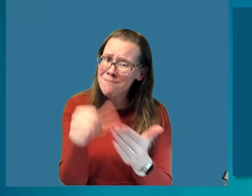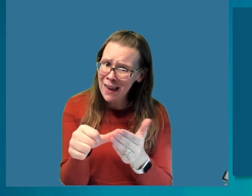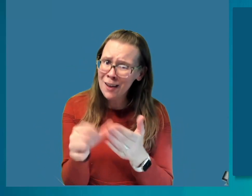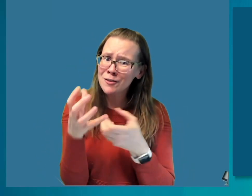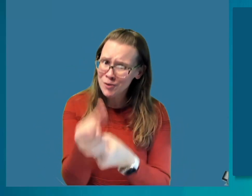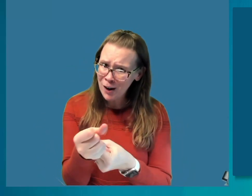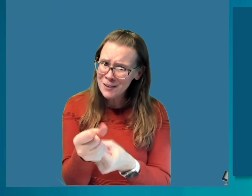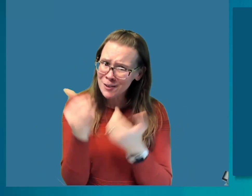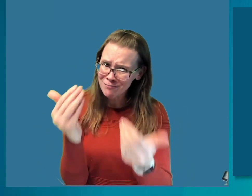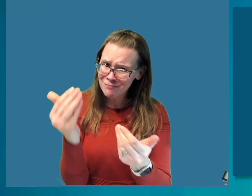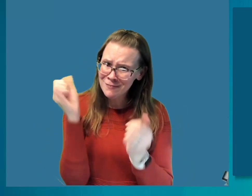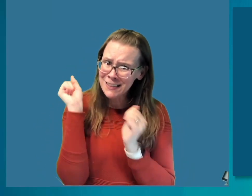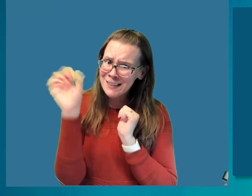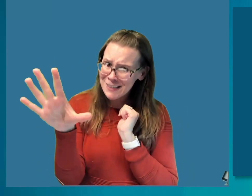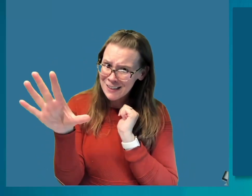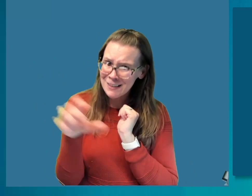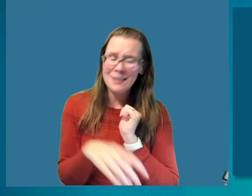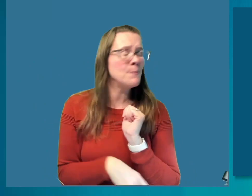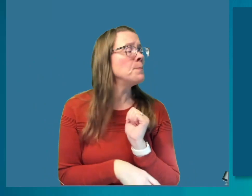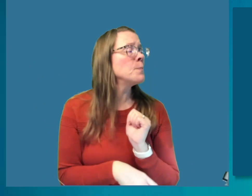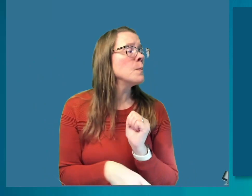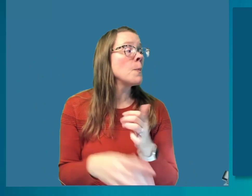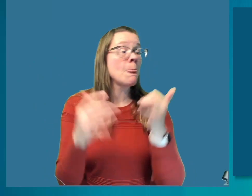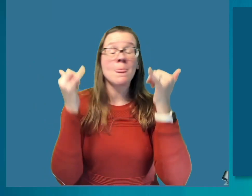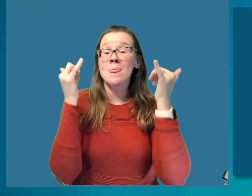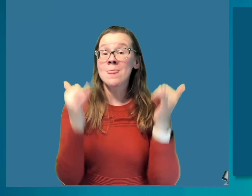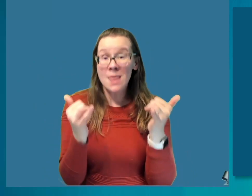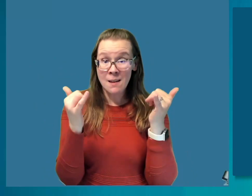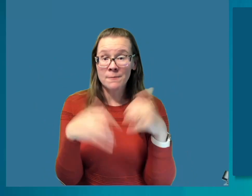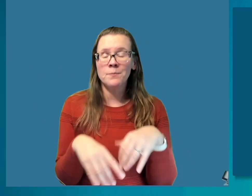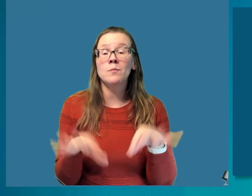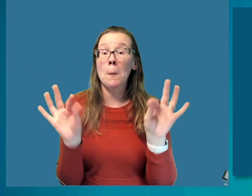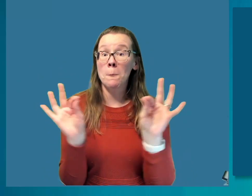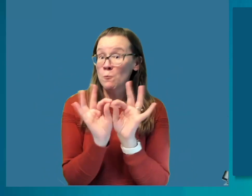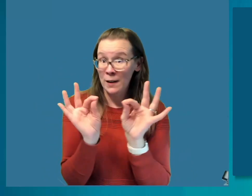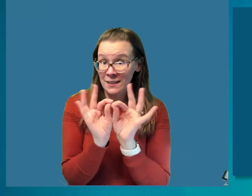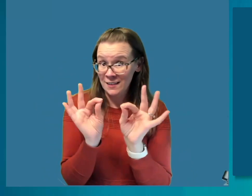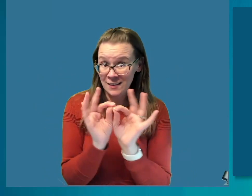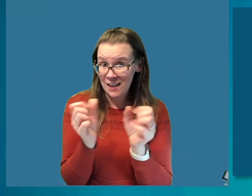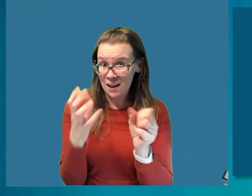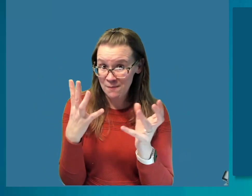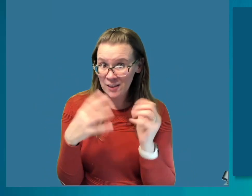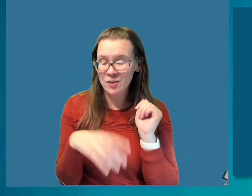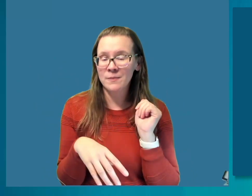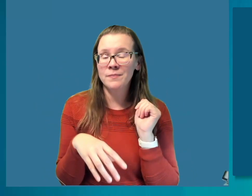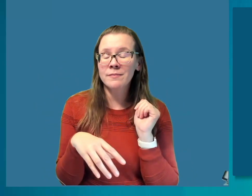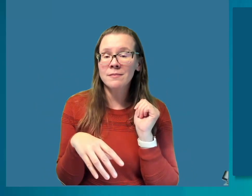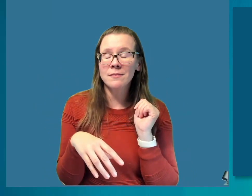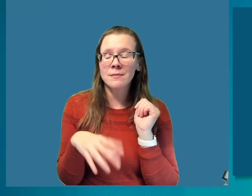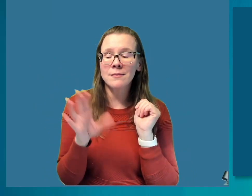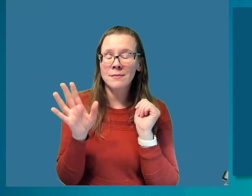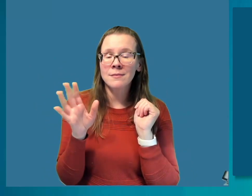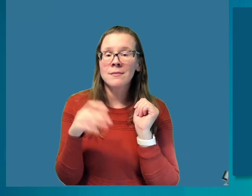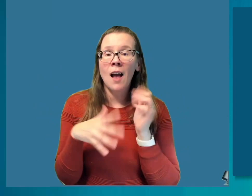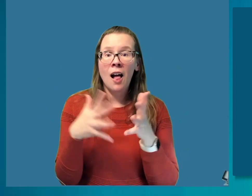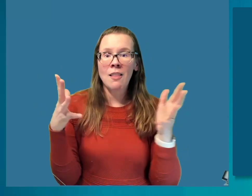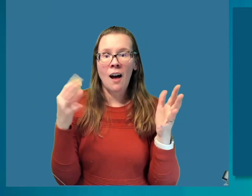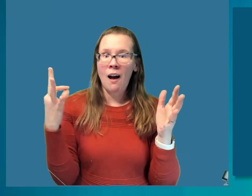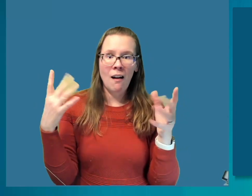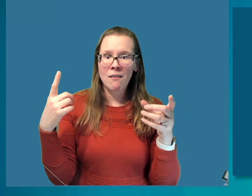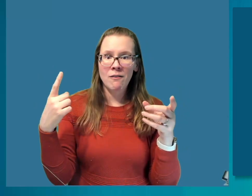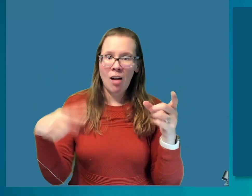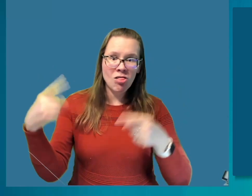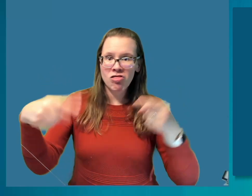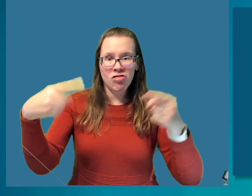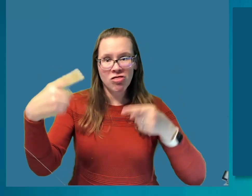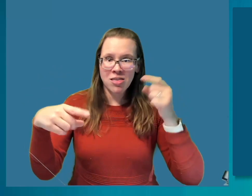novel piece of mail in the mail. So if you have like a simple postcard - mail it! It's worth it.